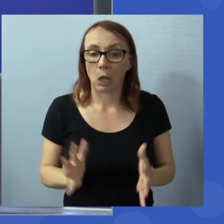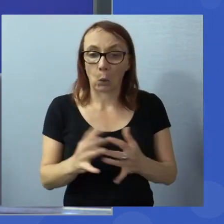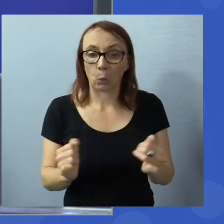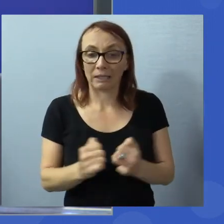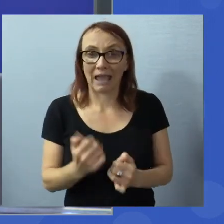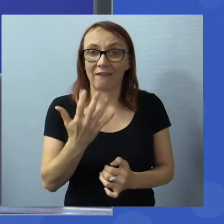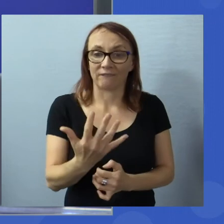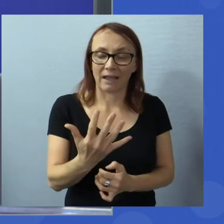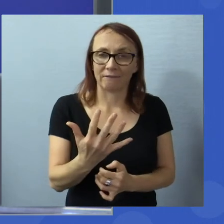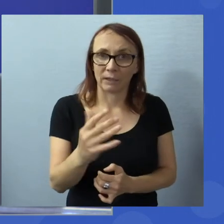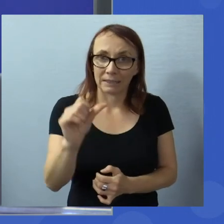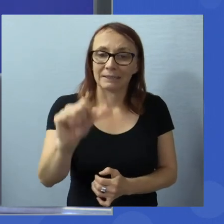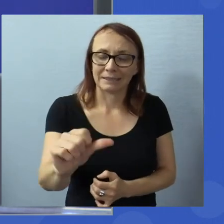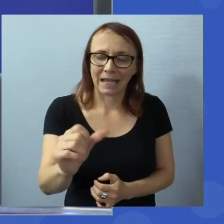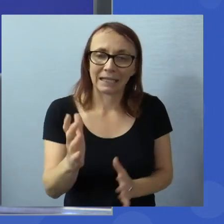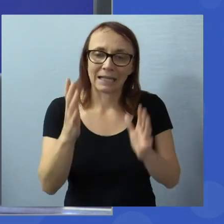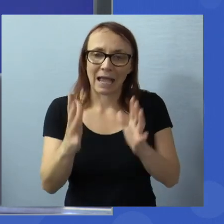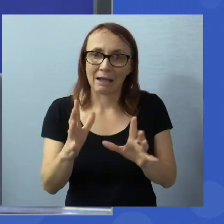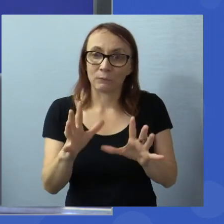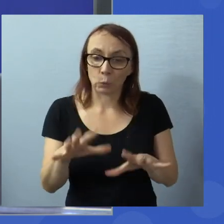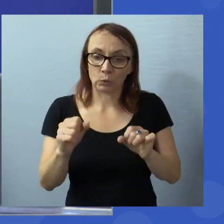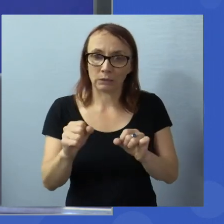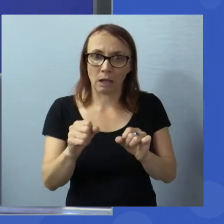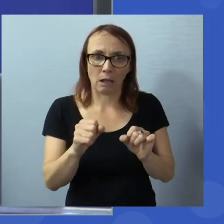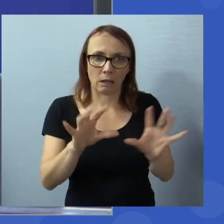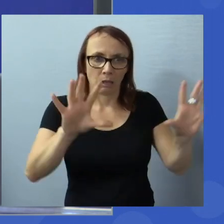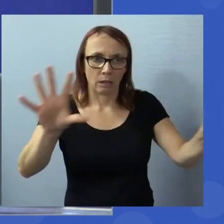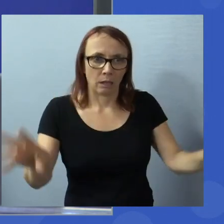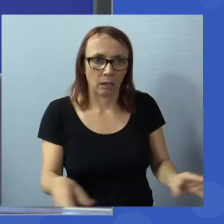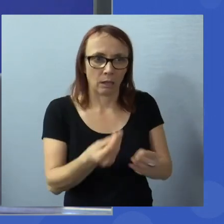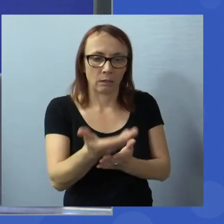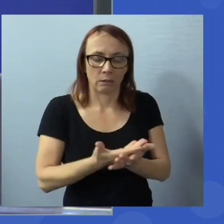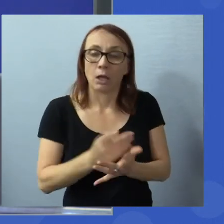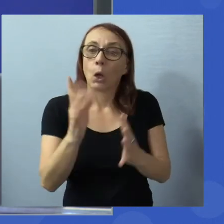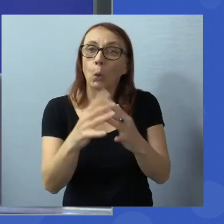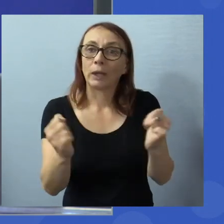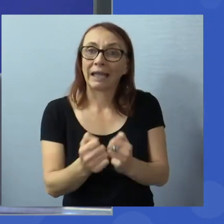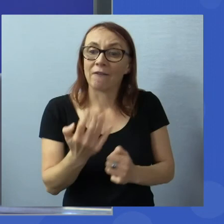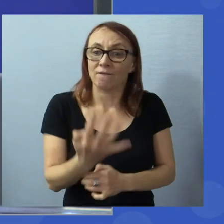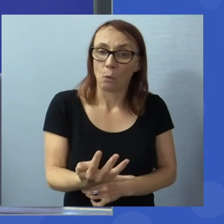need to start to pull all this together but as we're thinking about the agenda that we can forward and a bit until weekend five just as you have your table